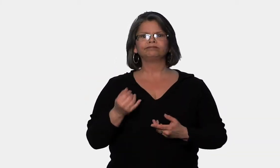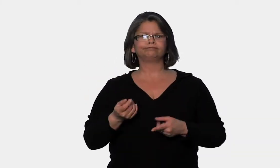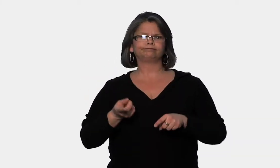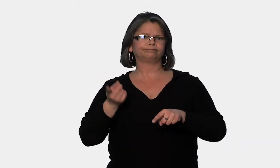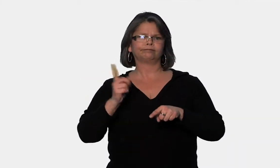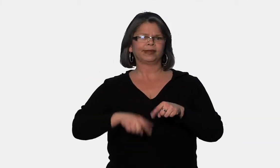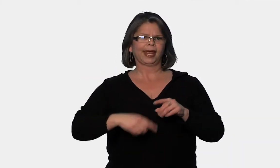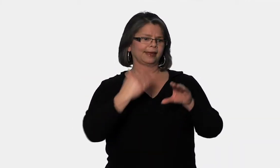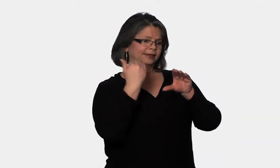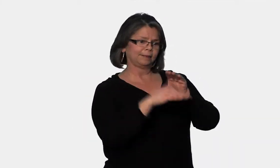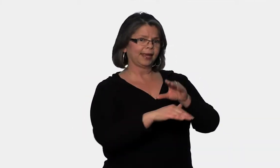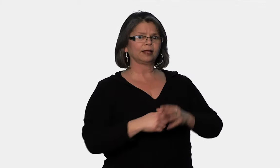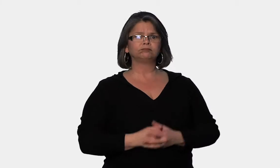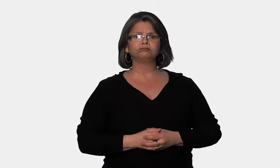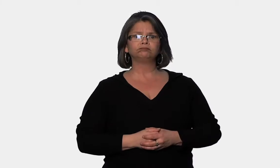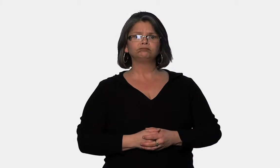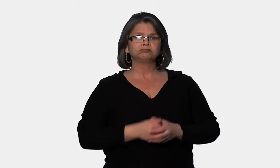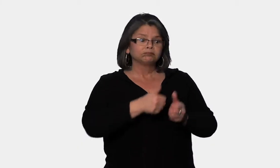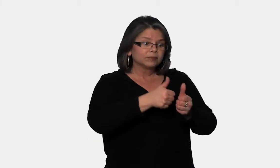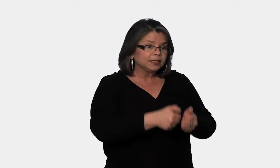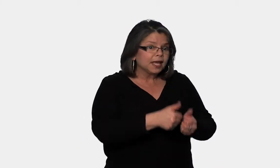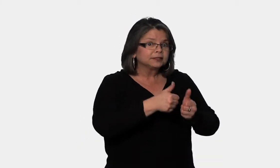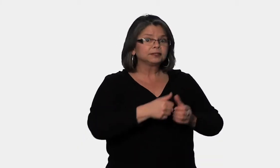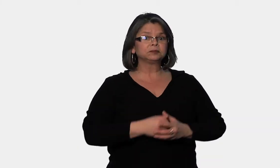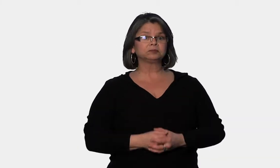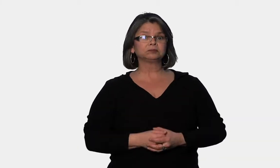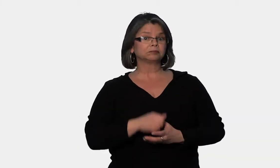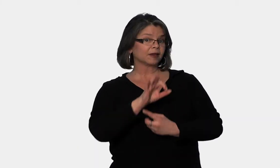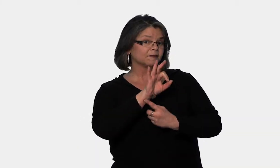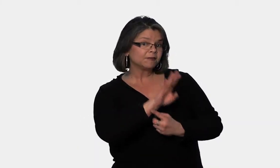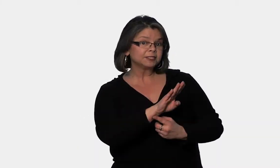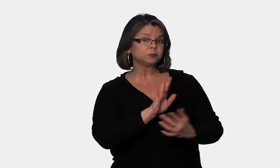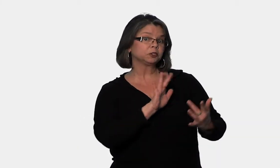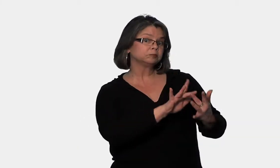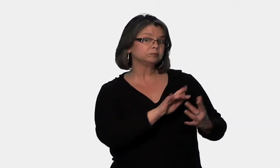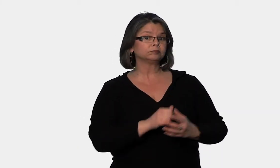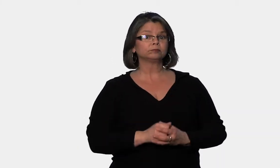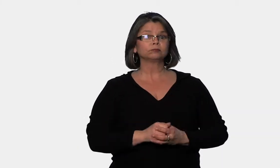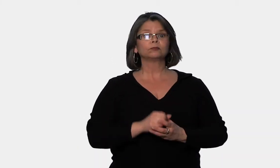no email, texting or Facebook,